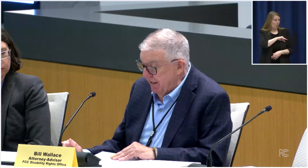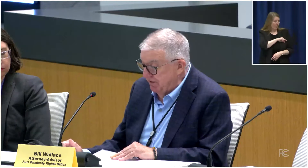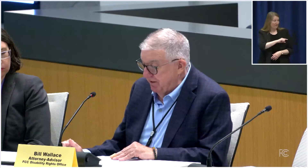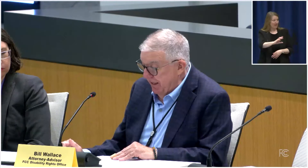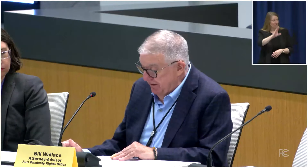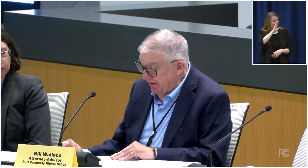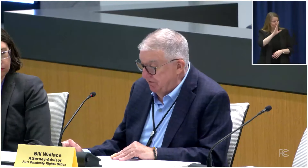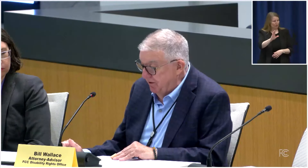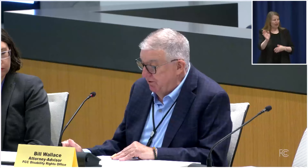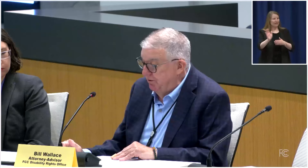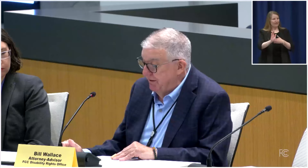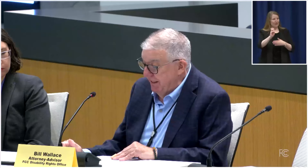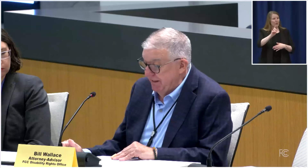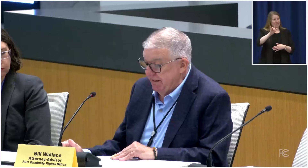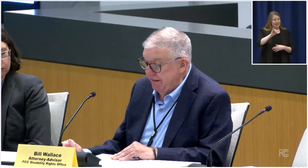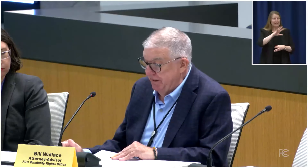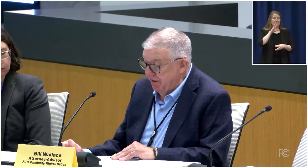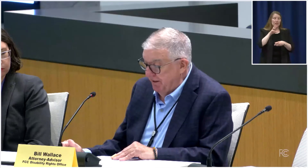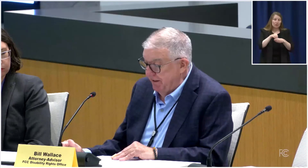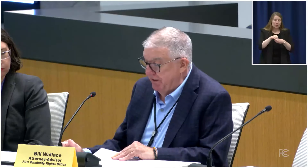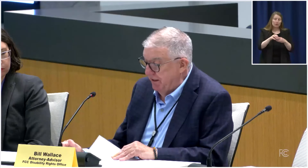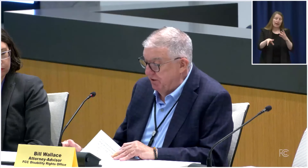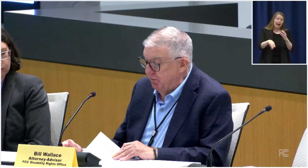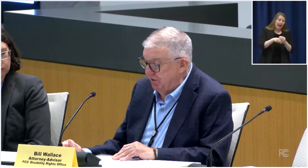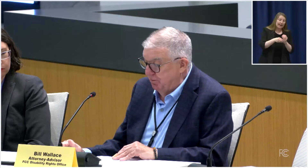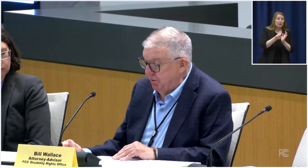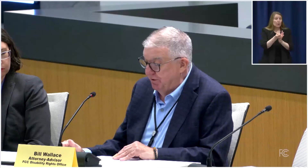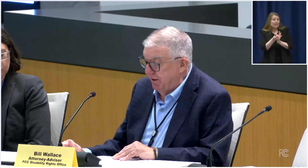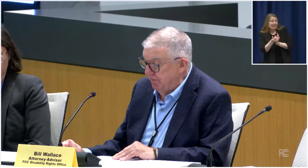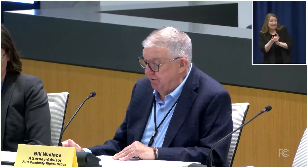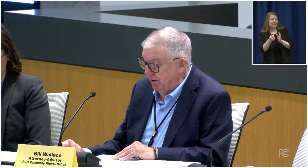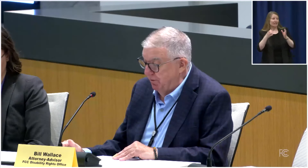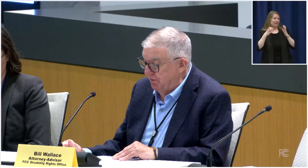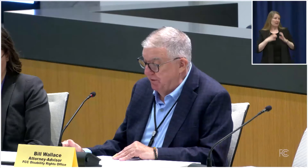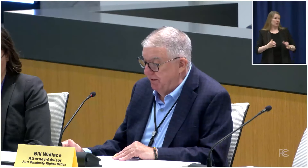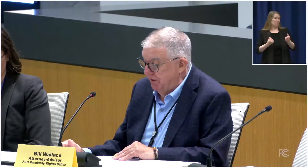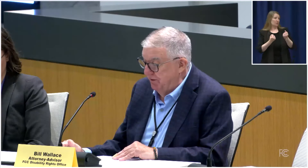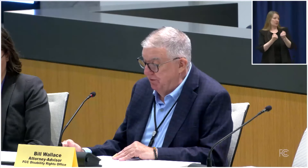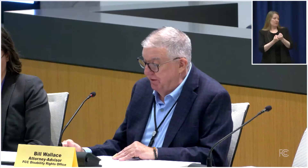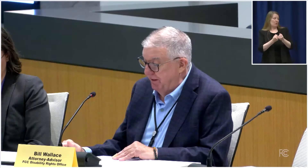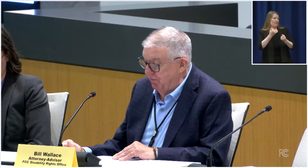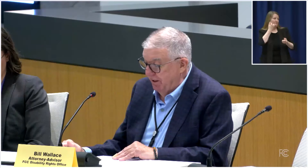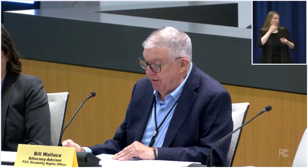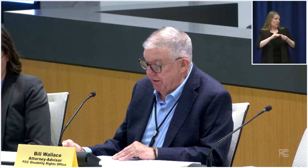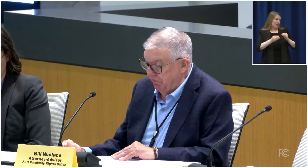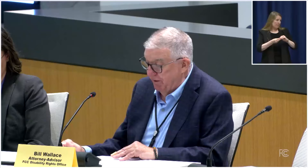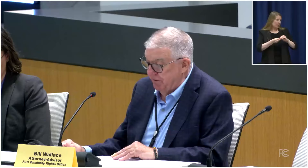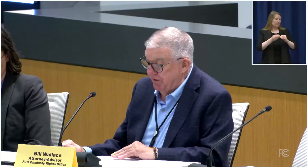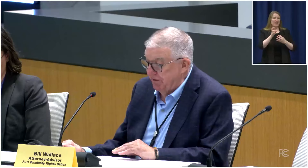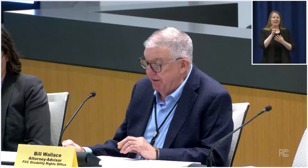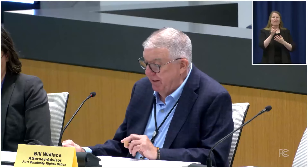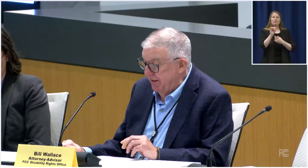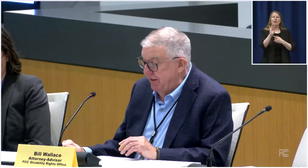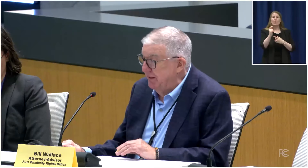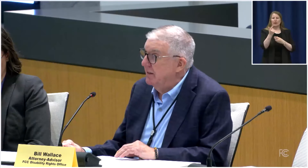MANAGING DIRECT WILL APPROVE DIRECTORY ACCESS IF THE APPLICANT DEMONSTRATES IT HAS LEGITIMATE NEED FOR SUCH ACCESS AND IS AWARE OF ITS